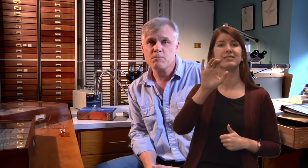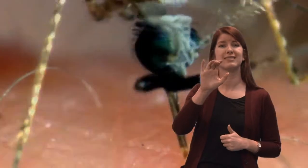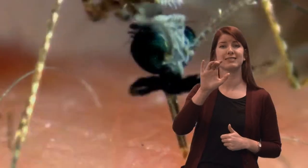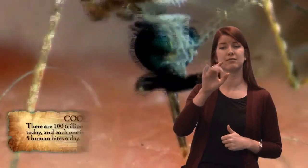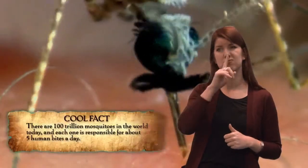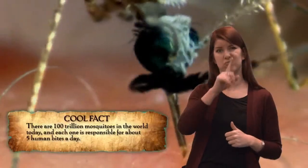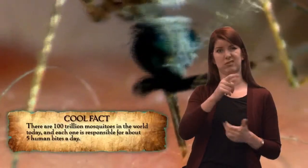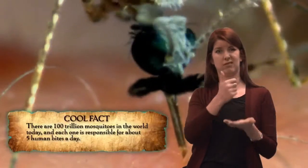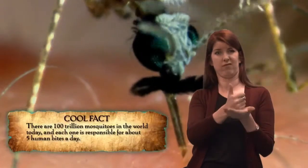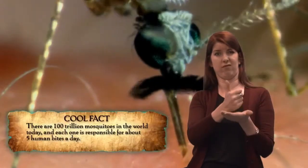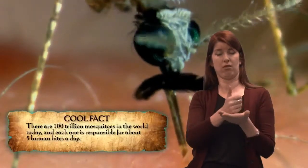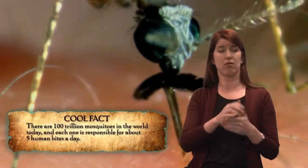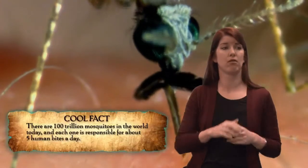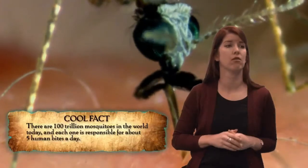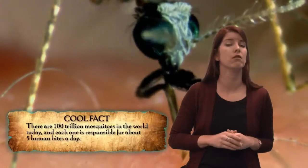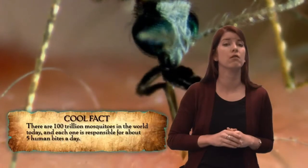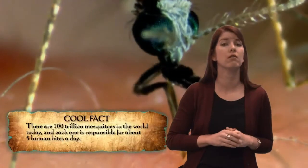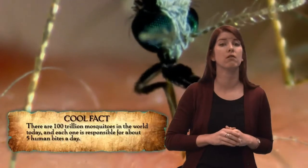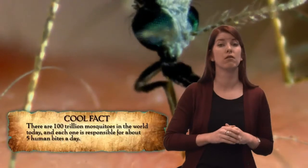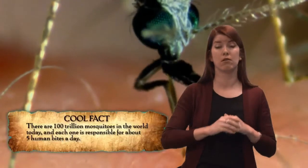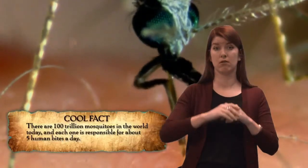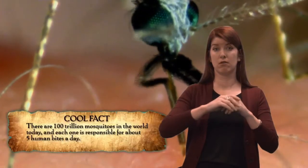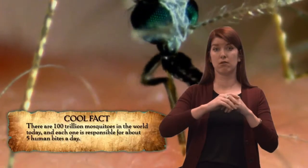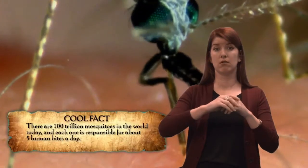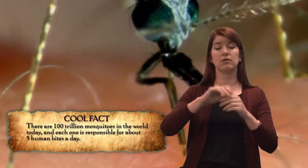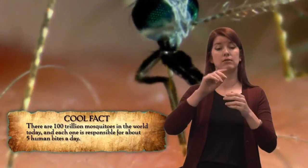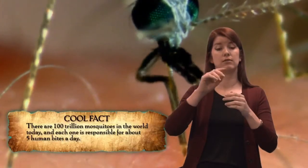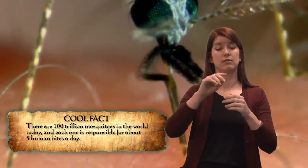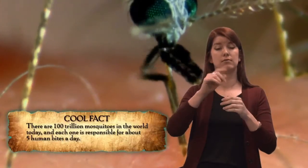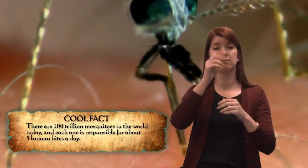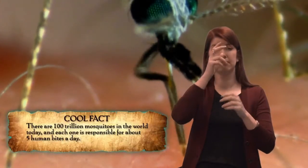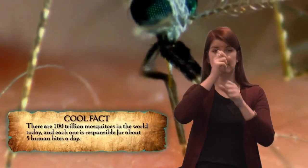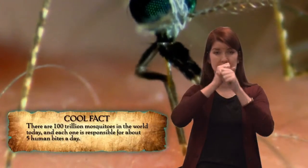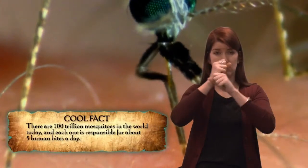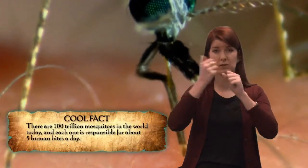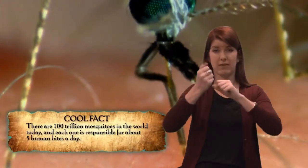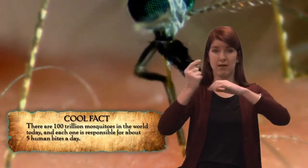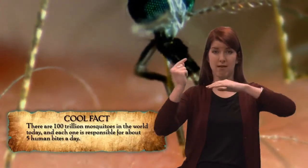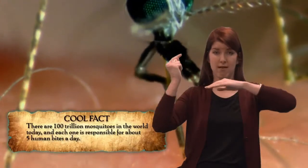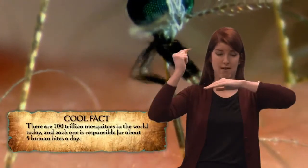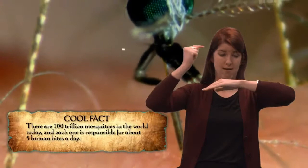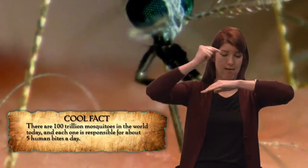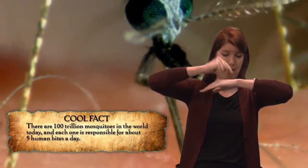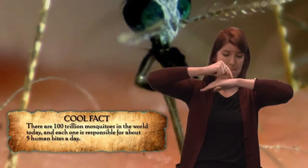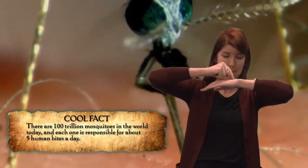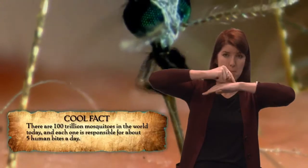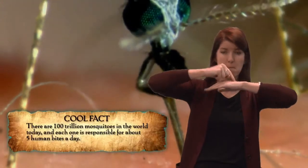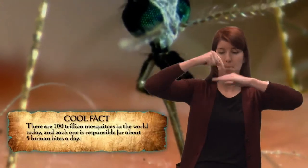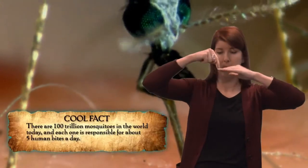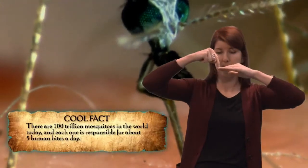When a mosquito bites it actually punctures you with very, very fine tube-like mouth parts,